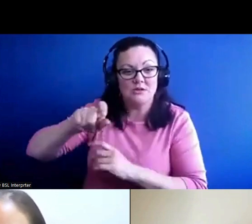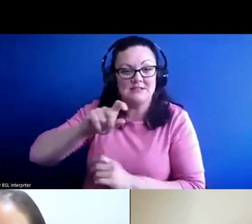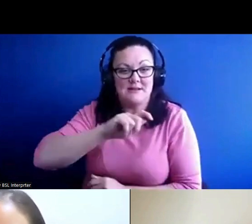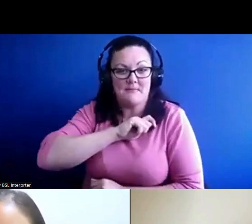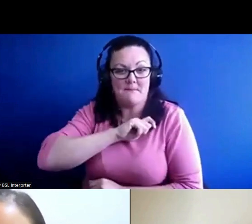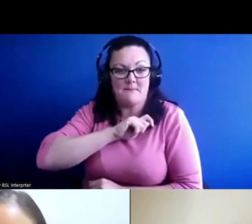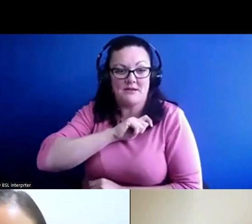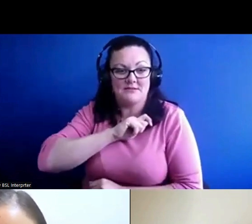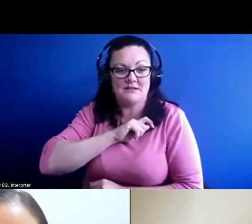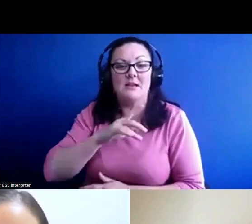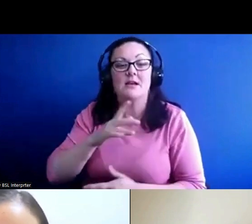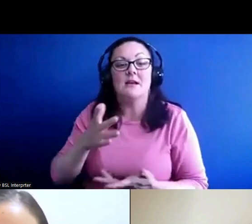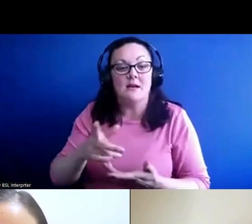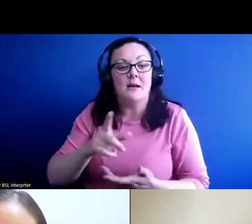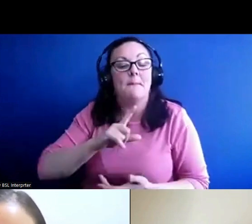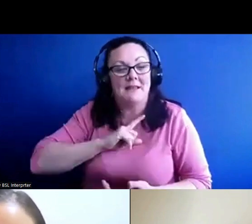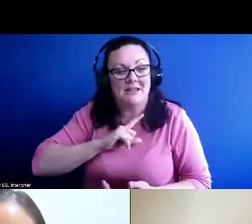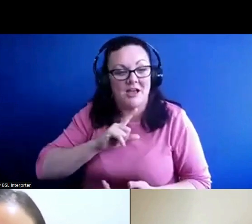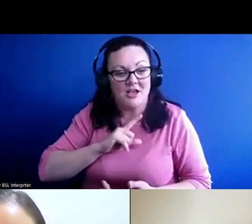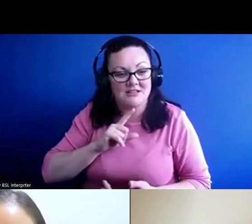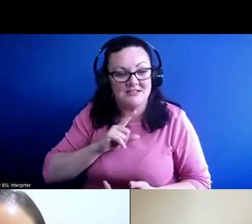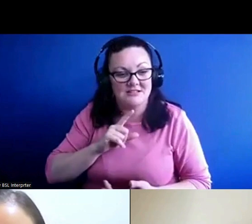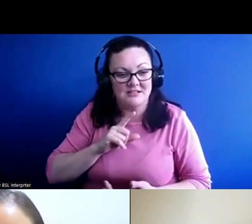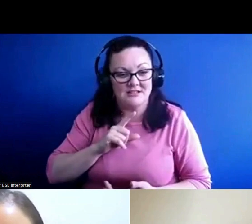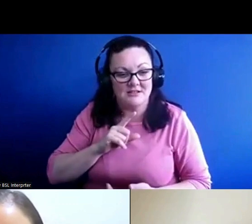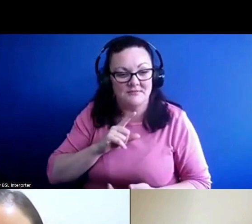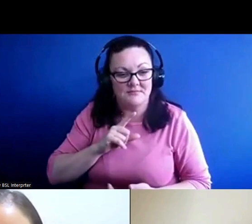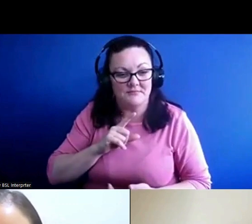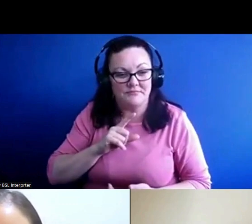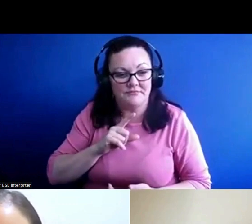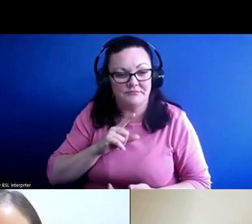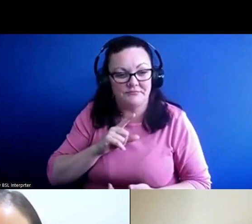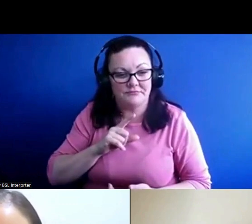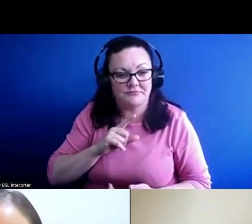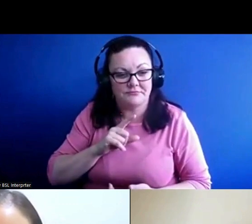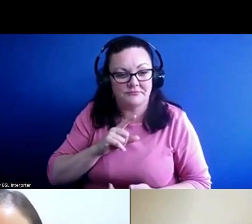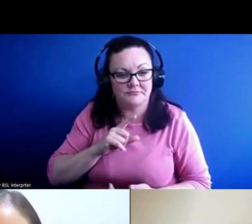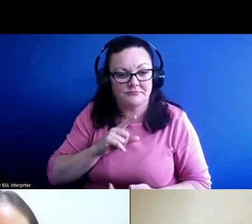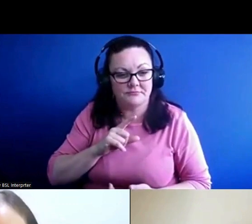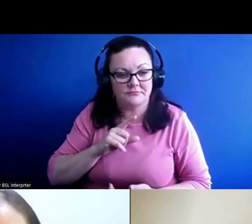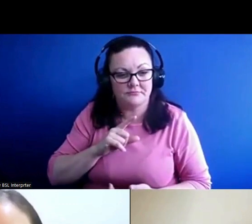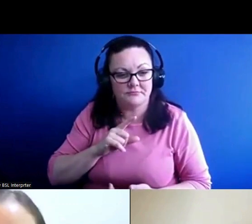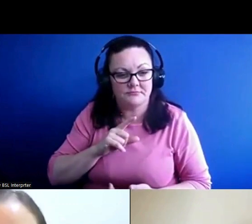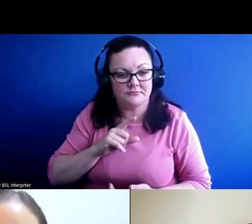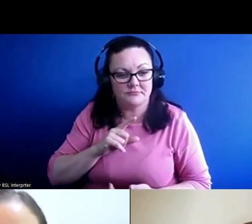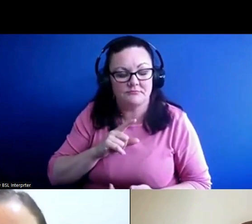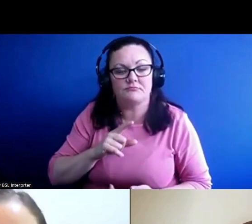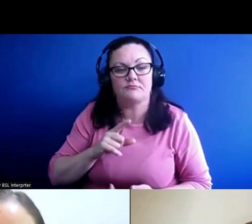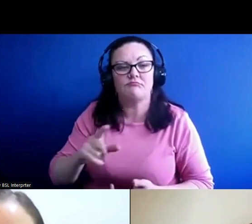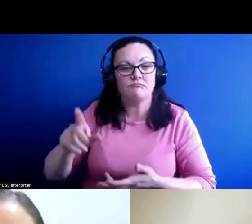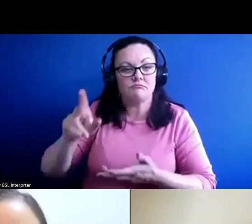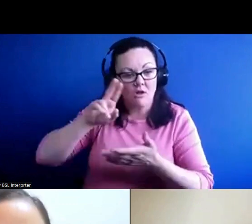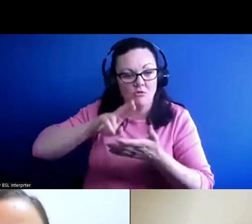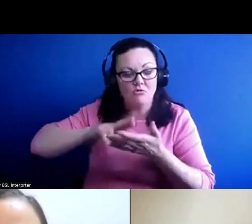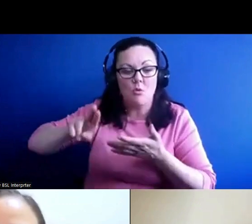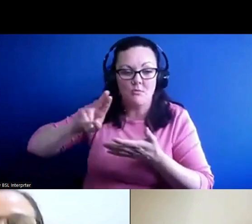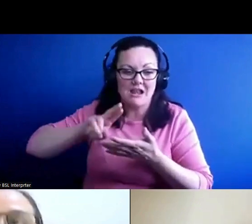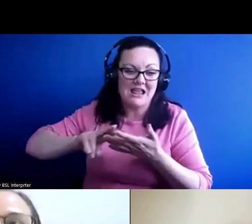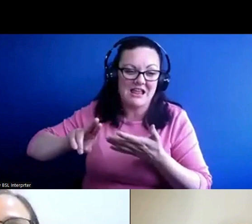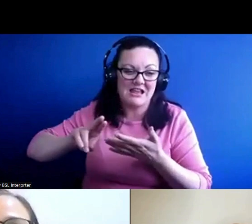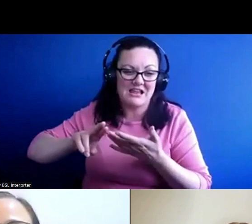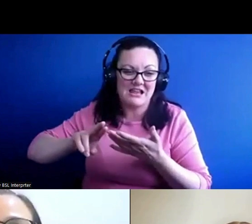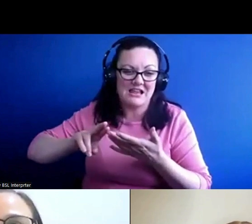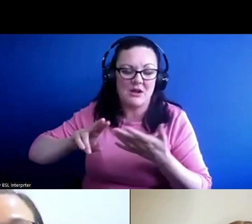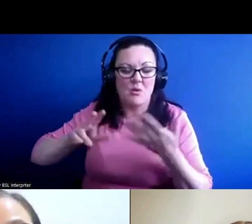it is true, we usually do not, because you know, when we